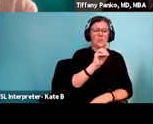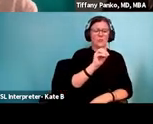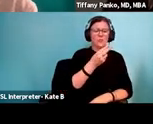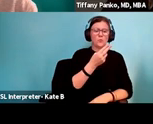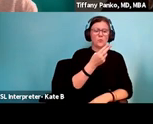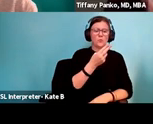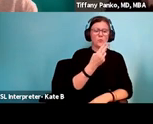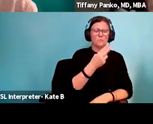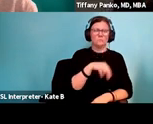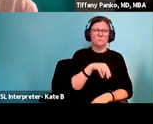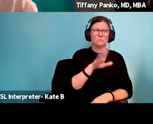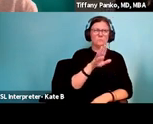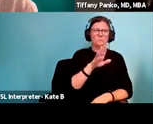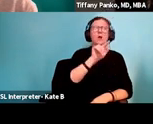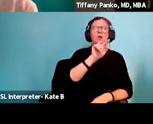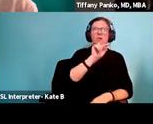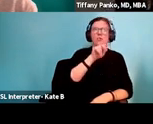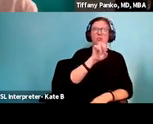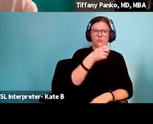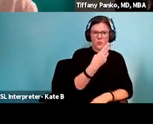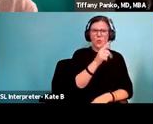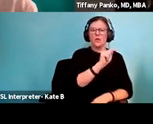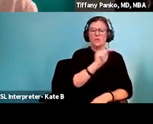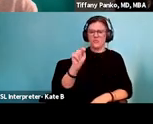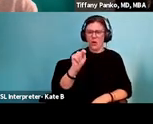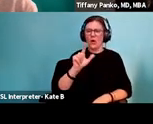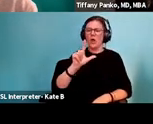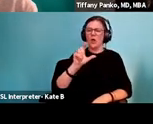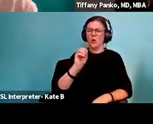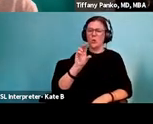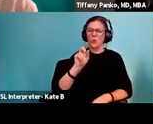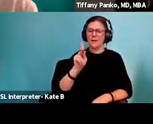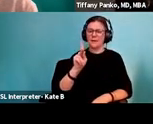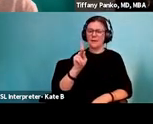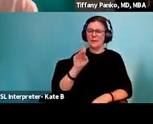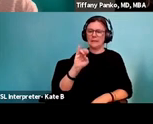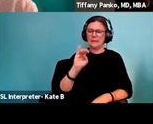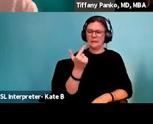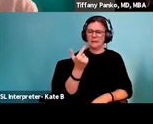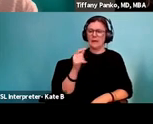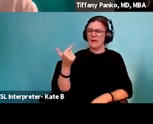in terms of again thinking about parenting support for people with disabilities. Finding